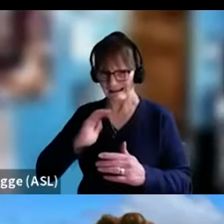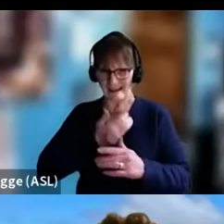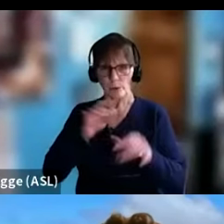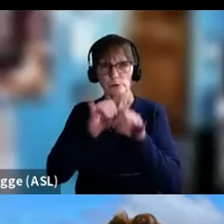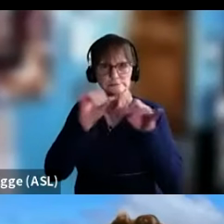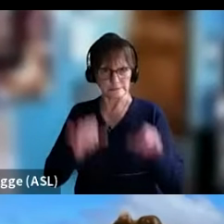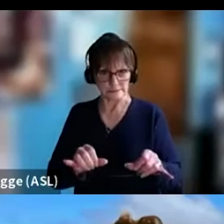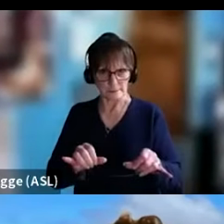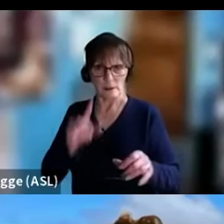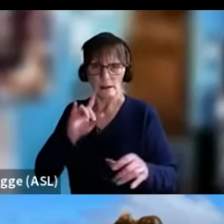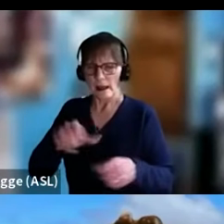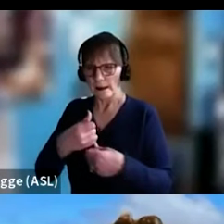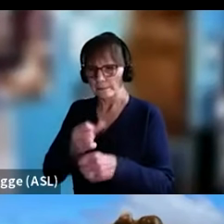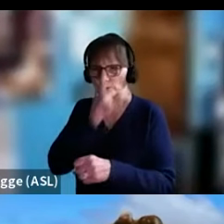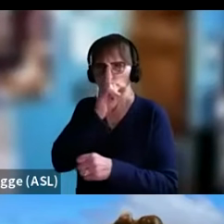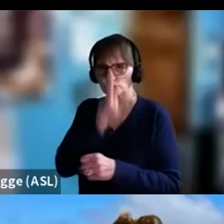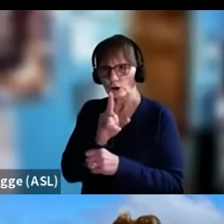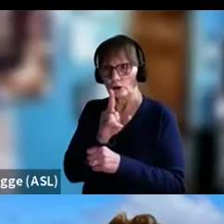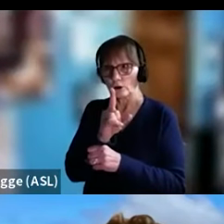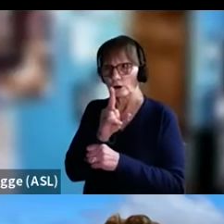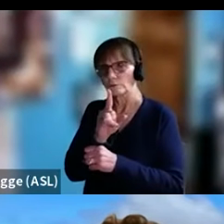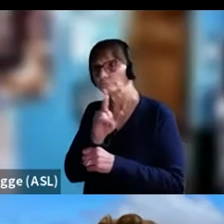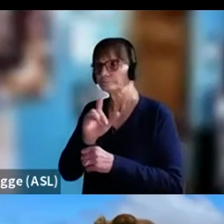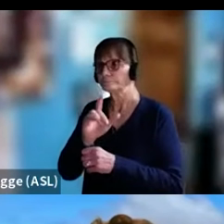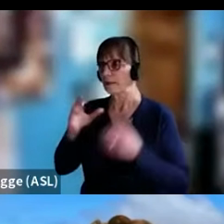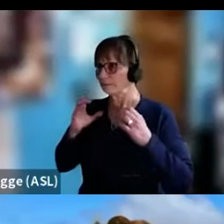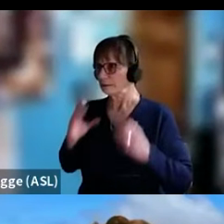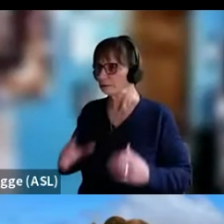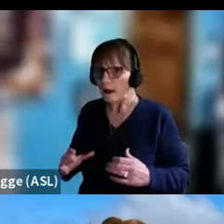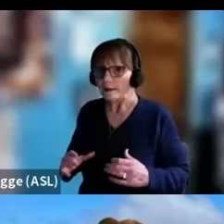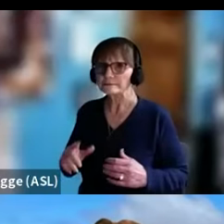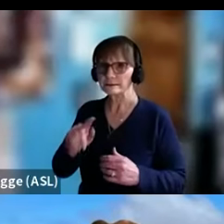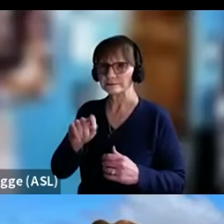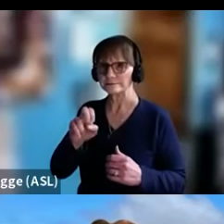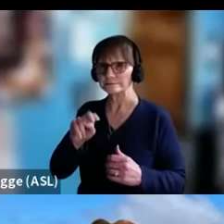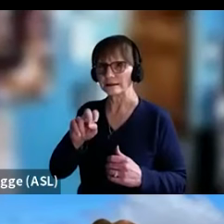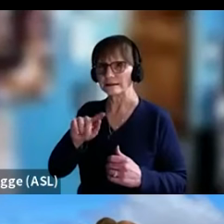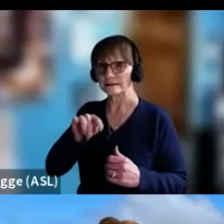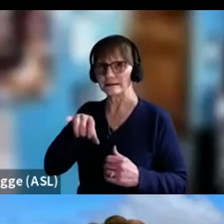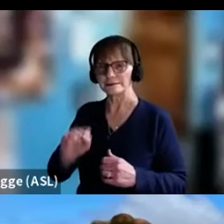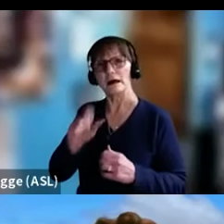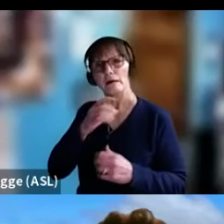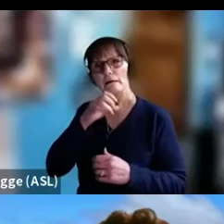and really ensuring that our clients and tenants can age with dignity. And I think there are a lot of, you know,